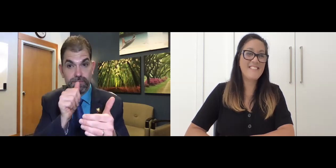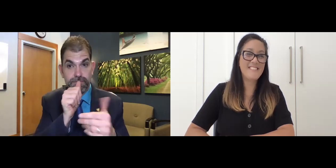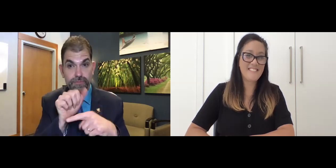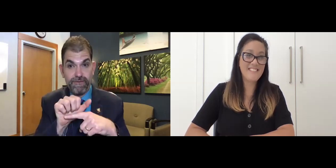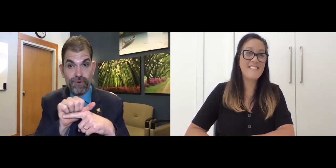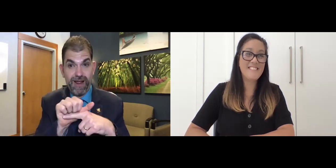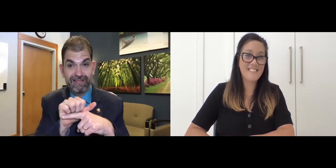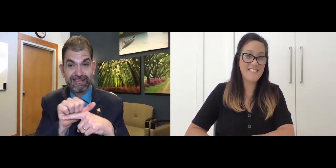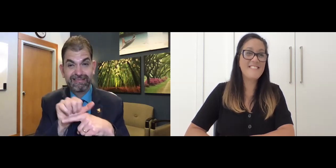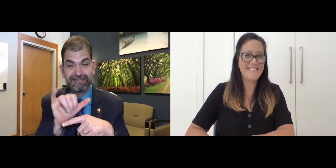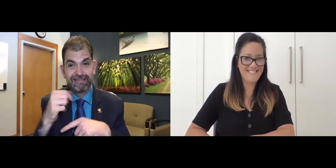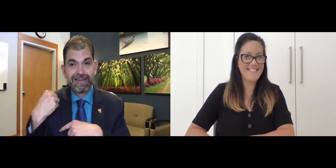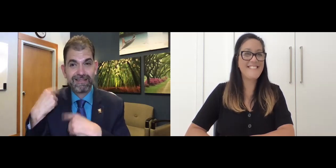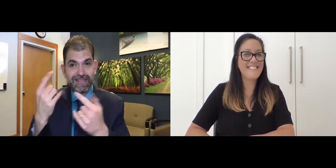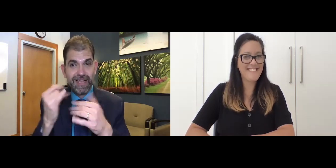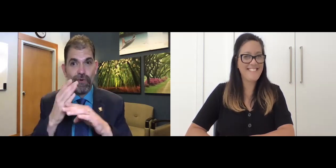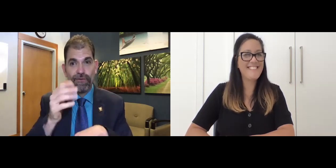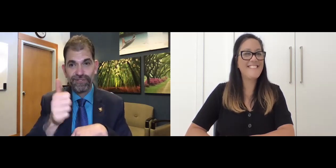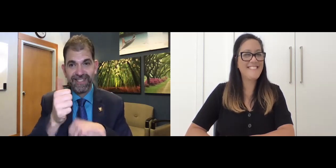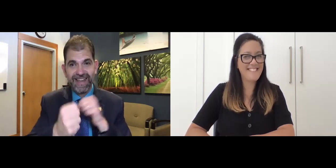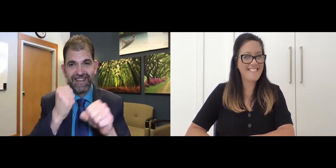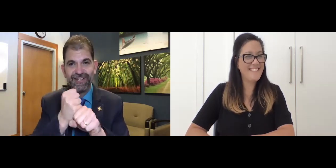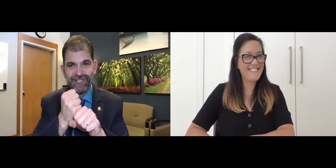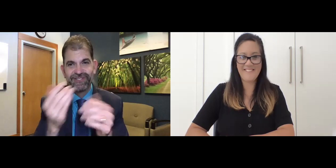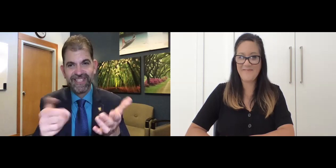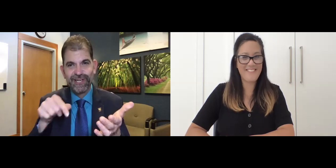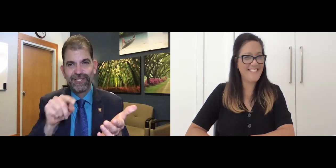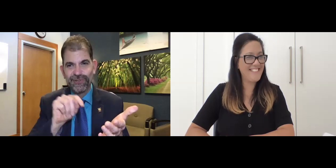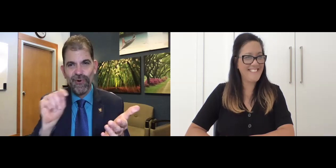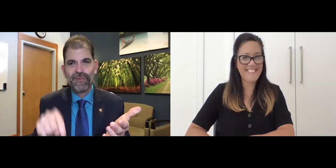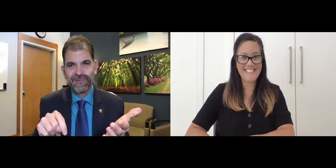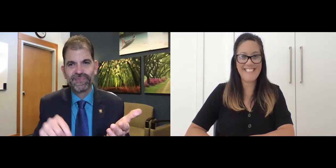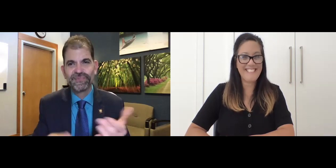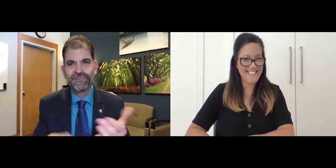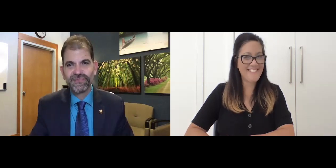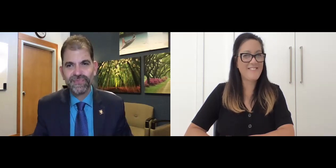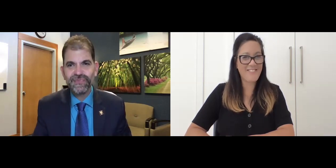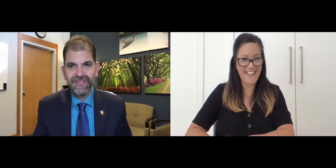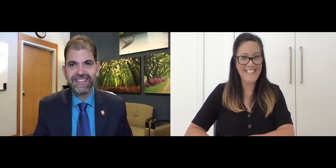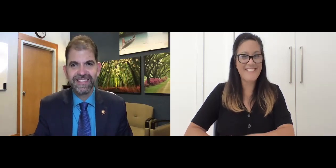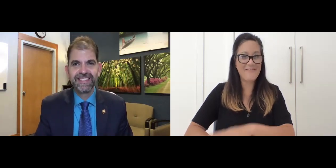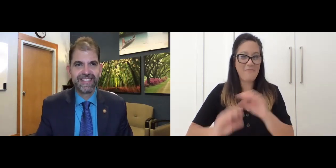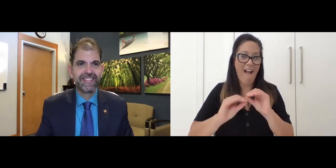why I decided to go into private practice from that residency and I've been in private practice now